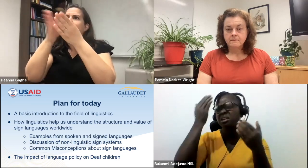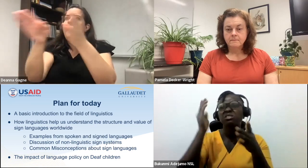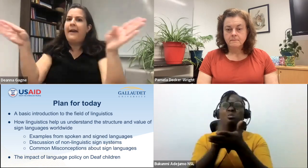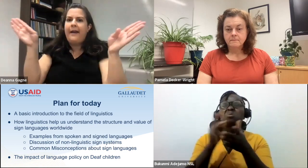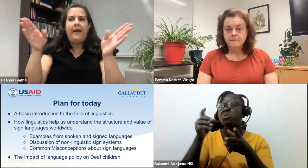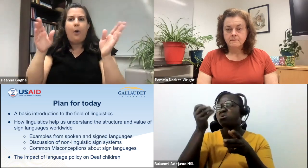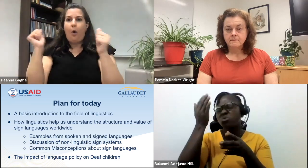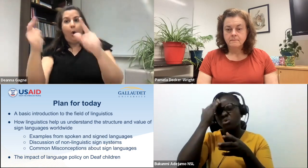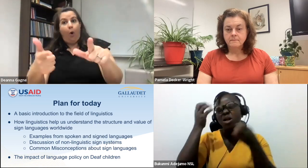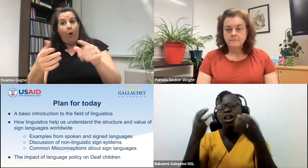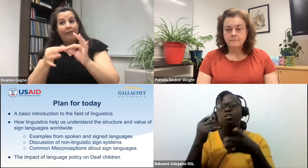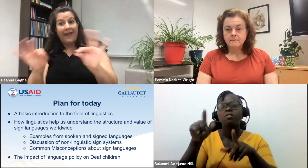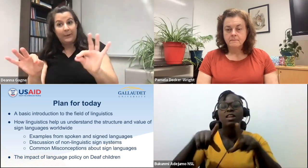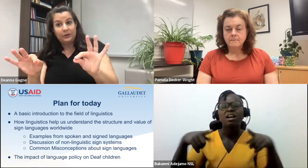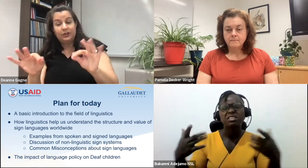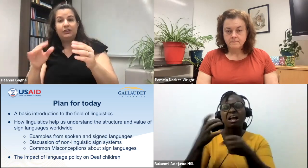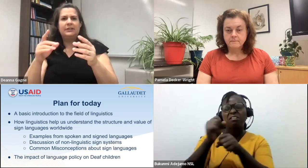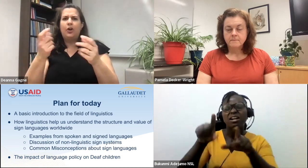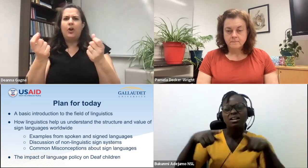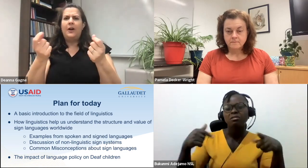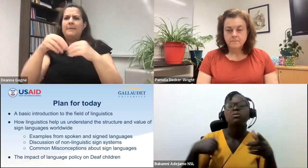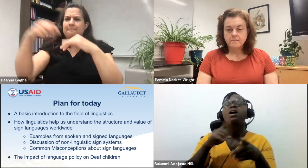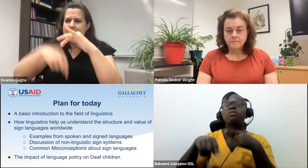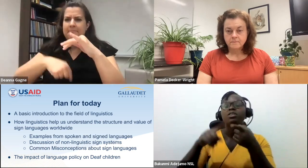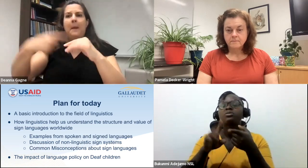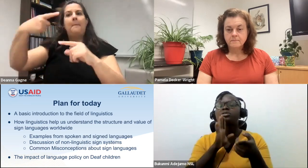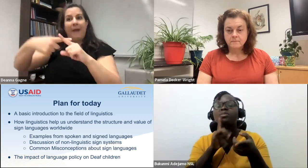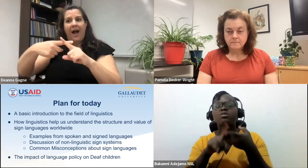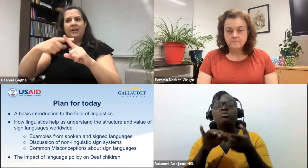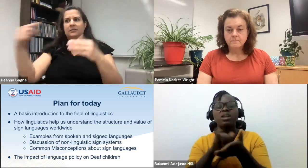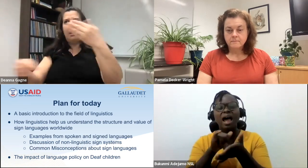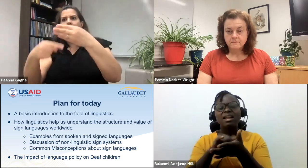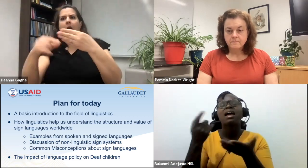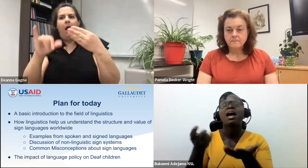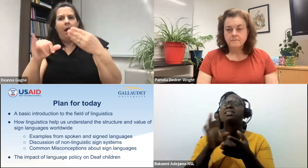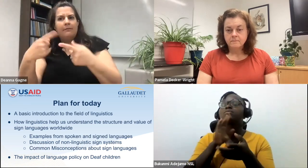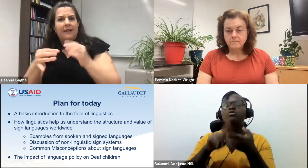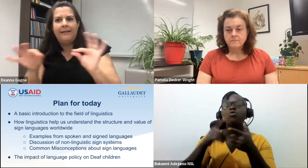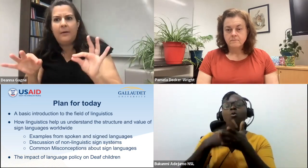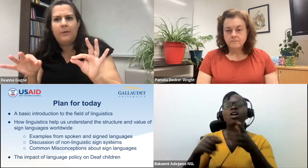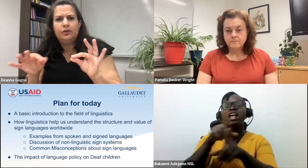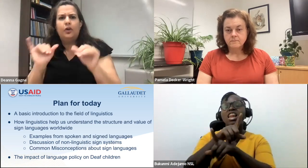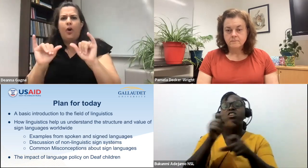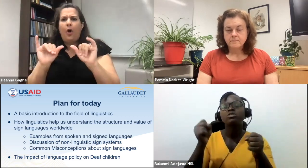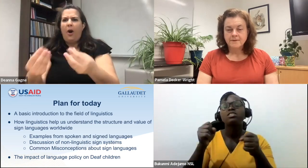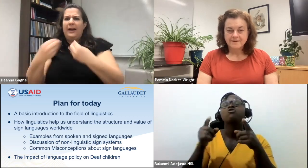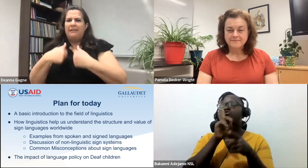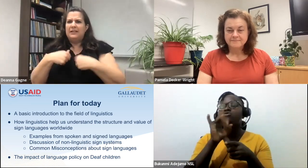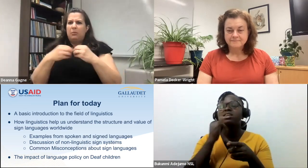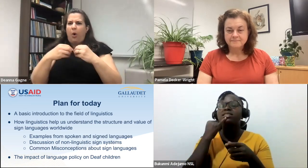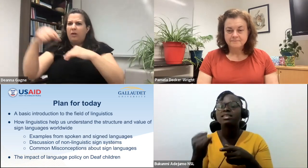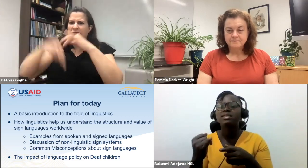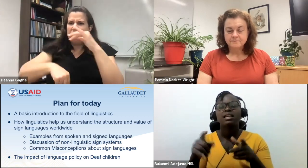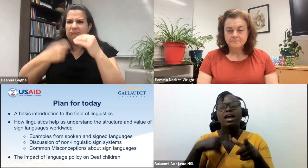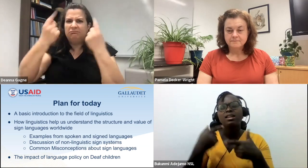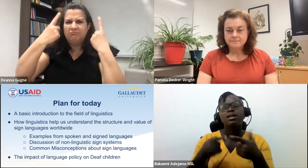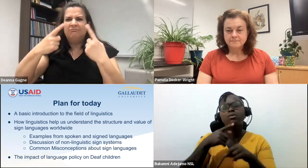beyond that we're going to talk about? How linguistics helps us. How does it help us to consider all languages? What does it tell us about language?